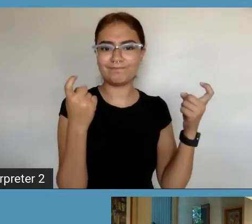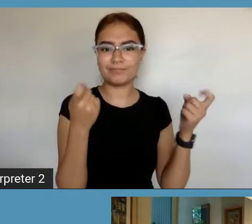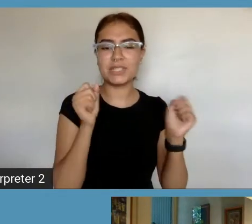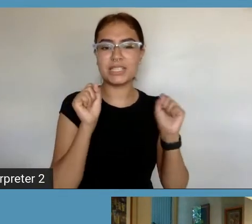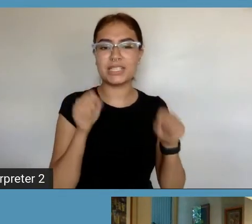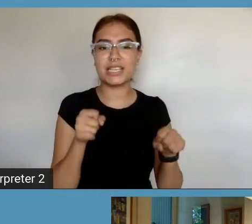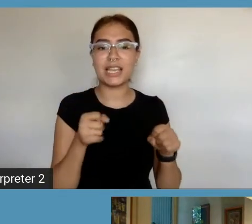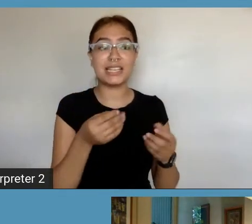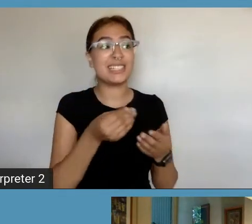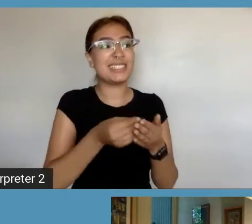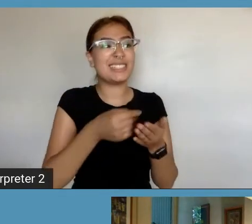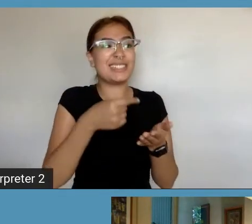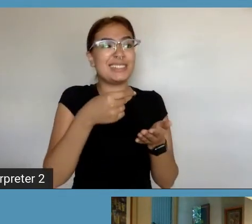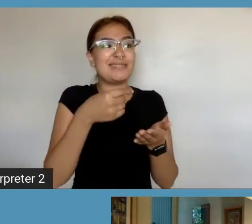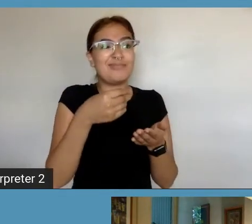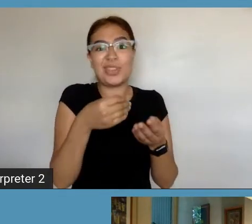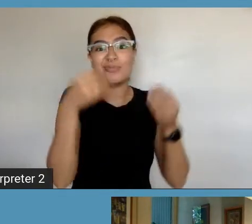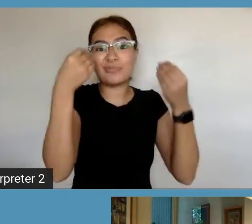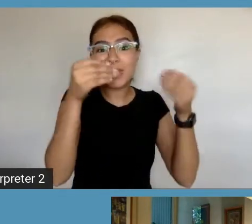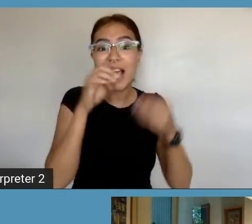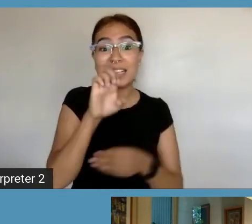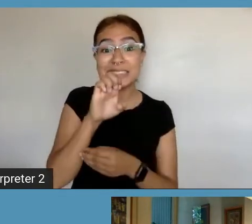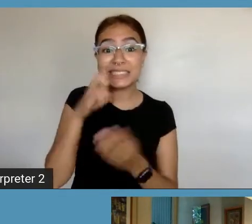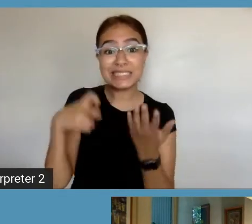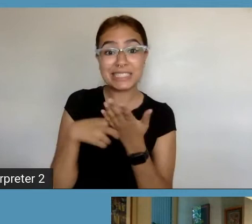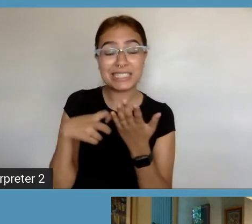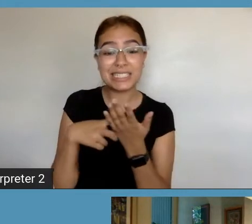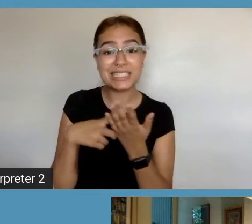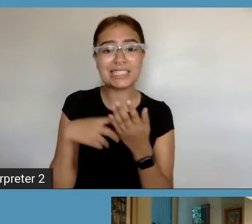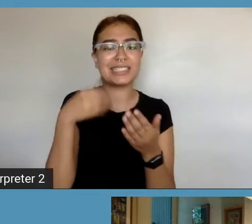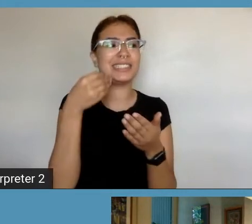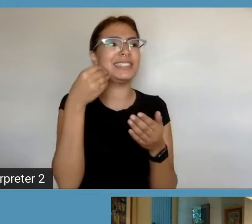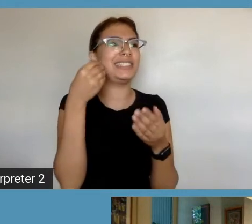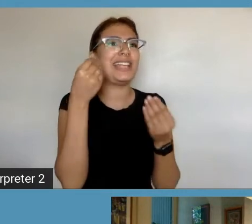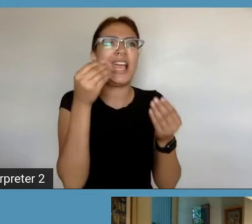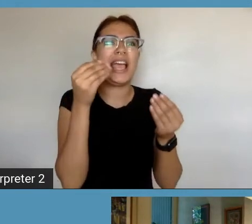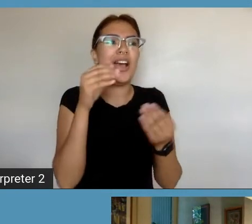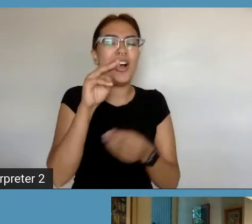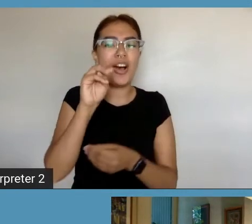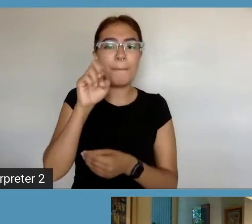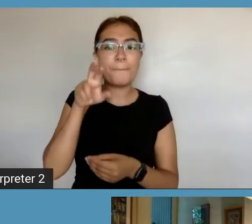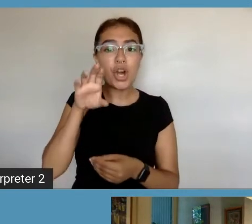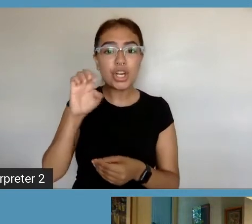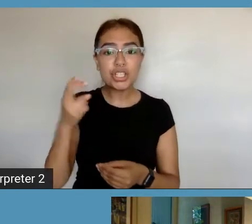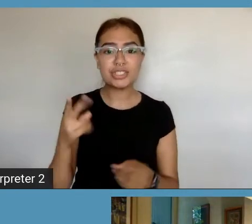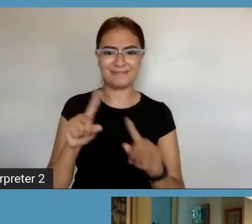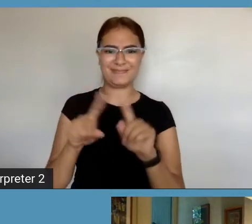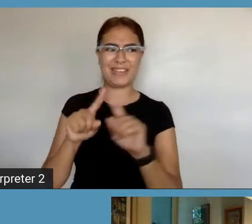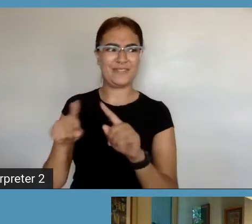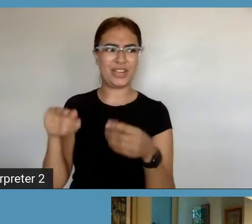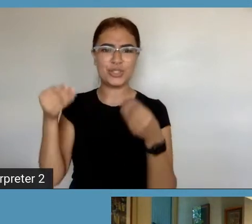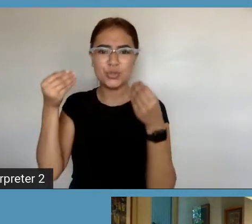you can sell all kinds of merchandise, you can have an e-commerce store where items,